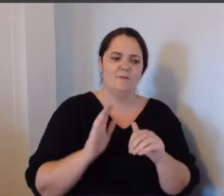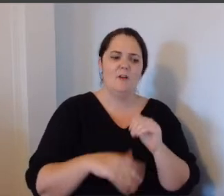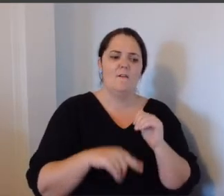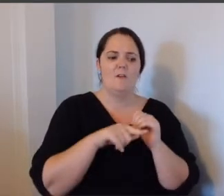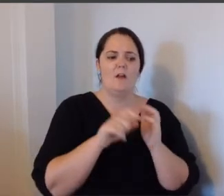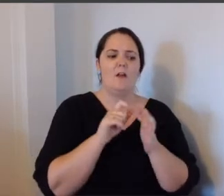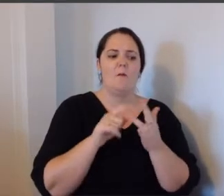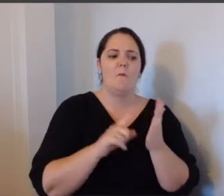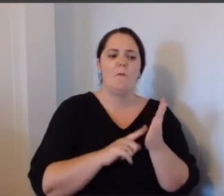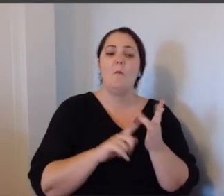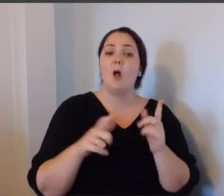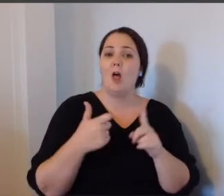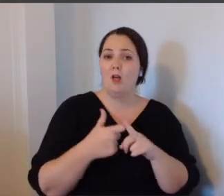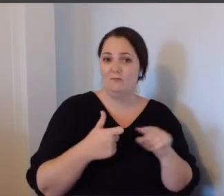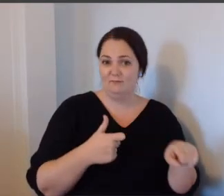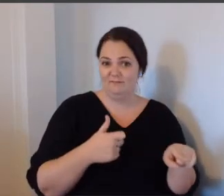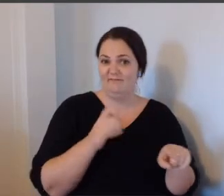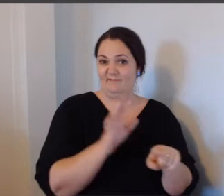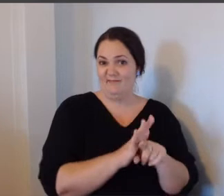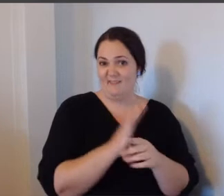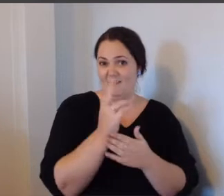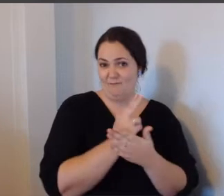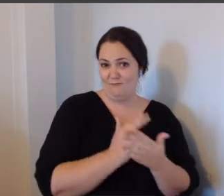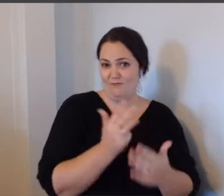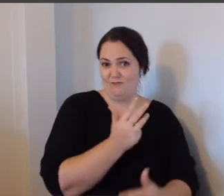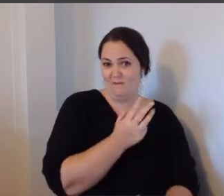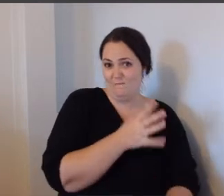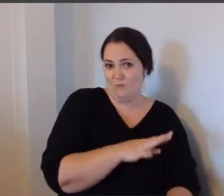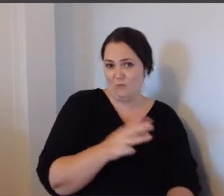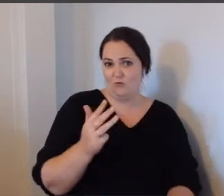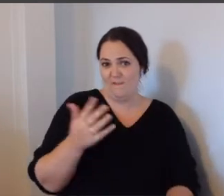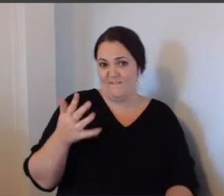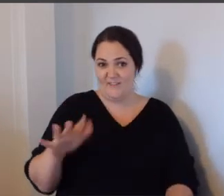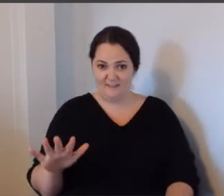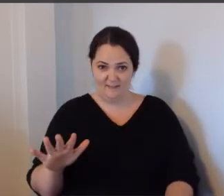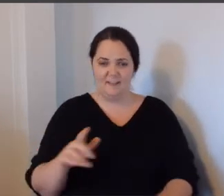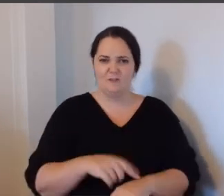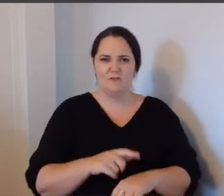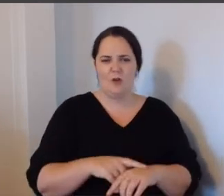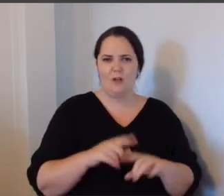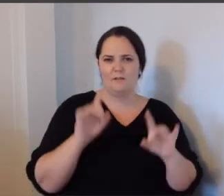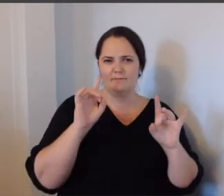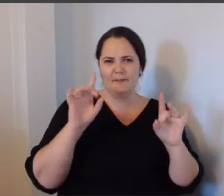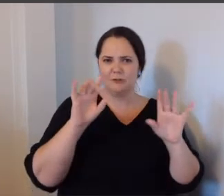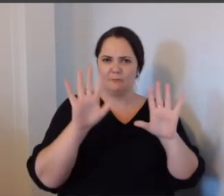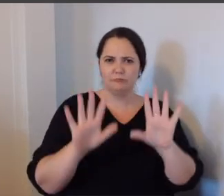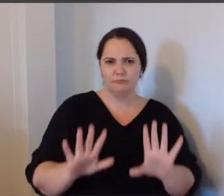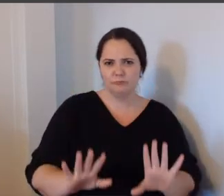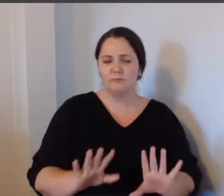American Abstract Expressionist painter painting in the 1940s and 1950s and famously died too early